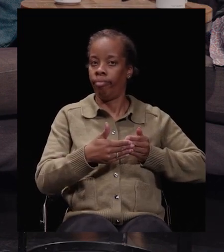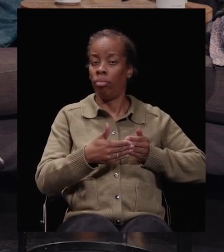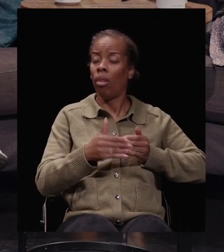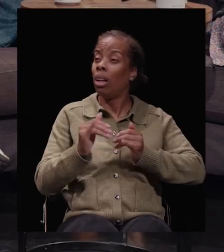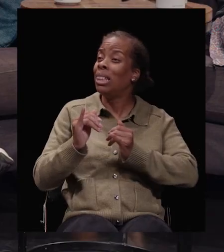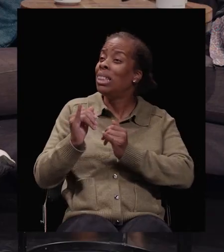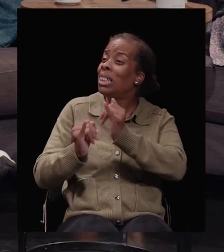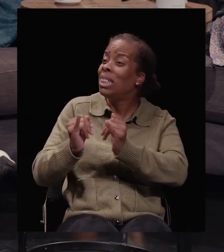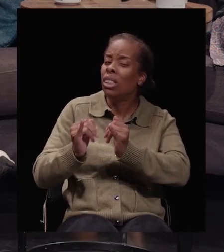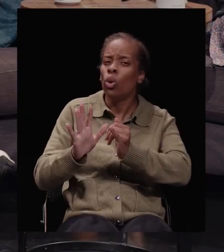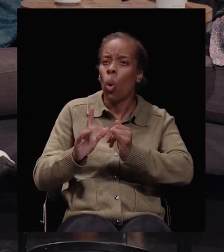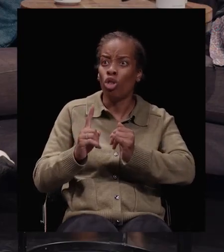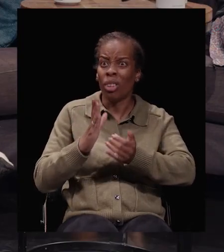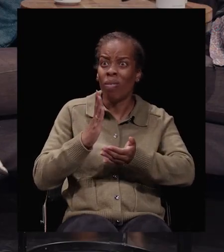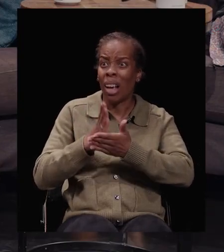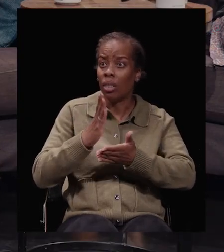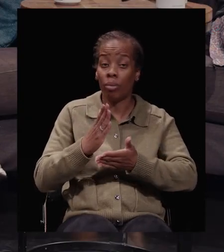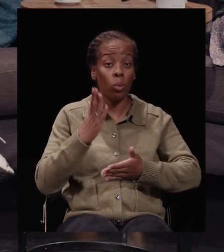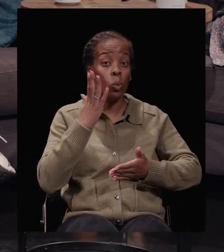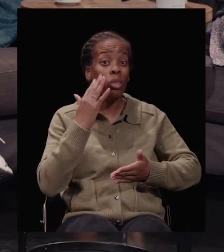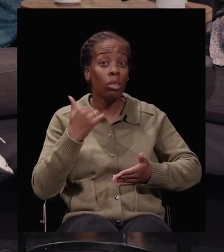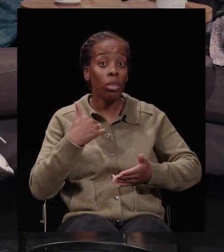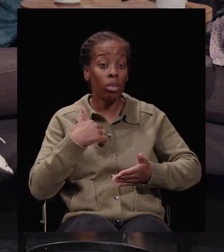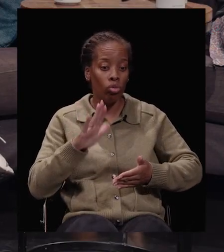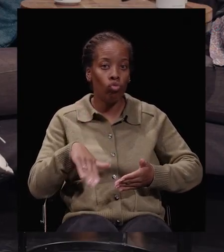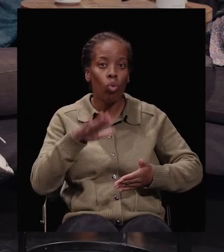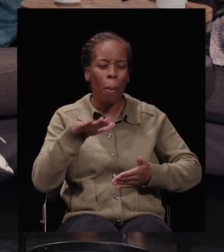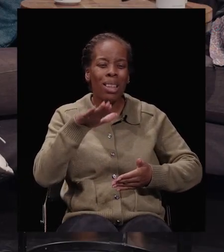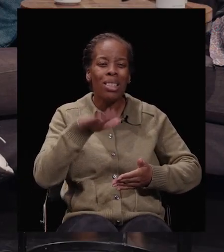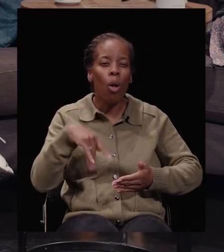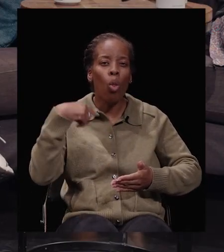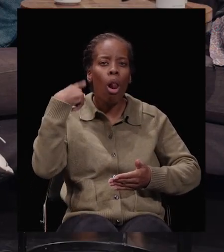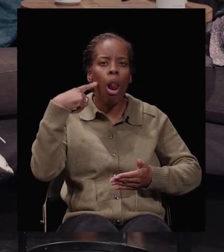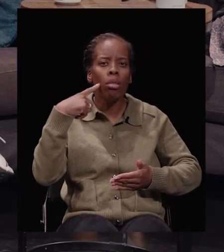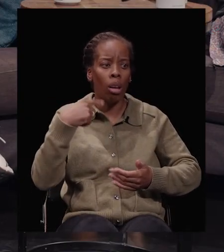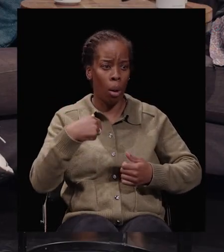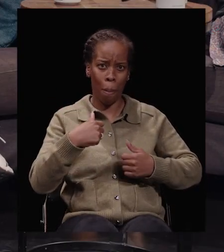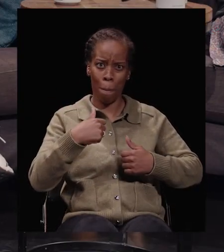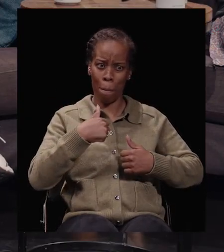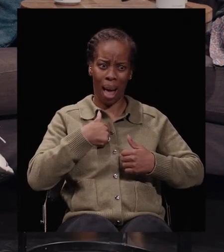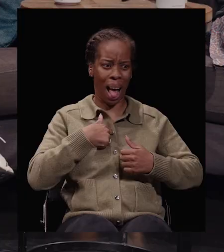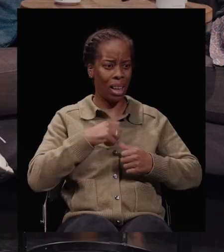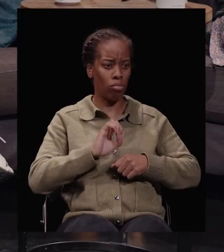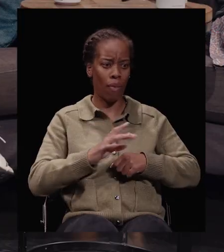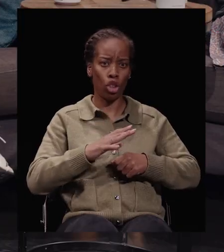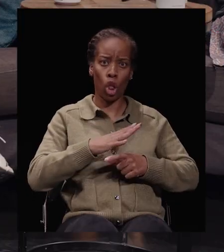in the same way that my mine growing up on the South London council estate, my professional and social networks were closed.